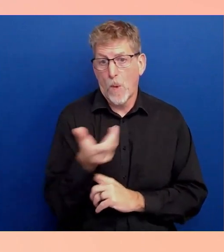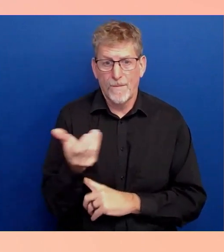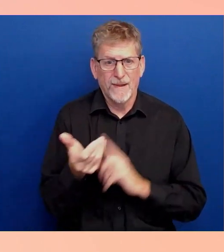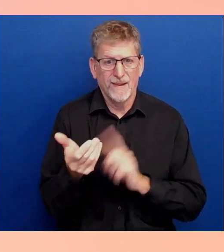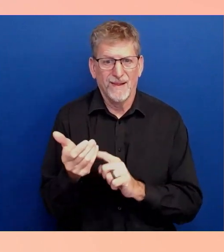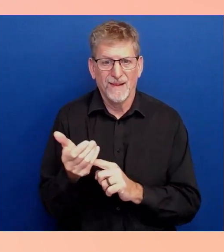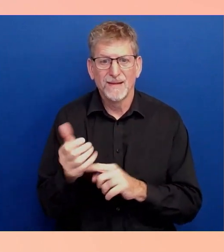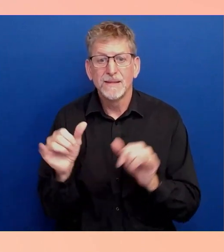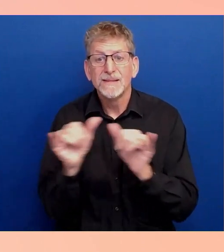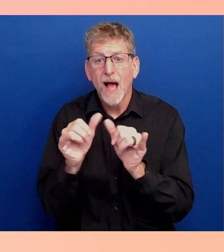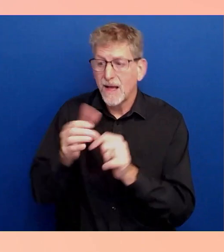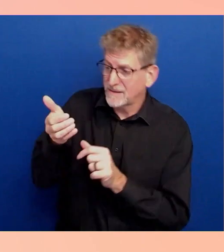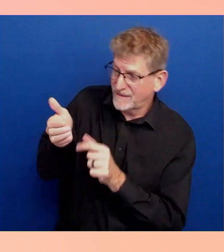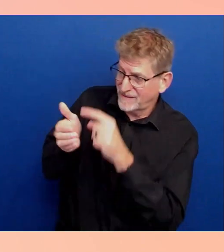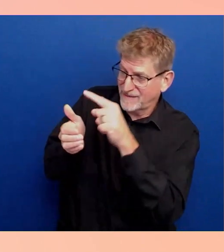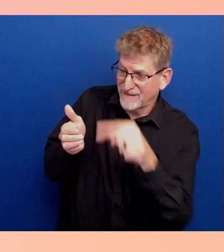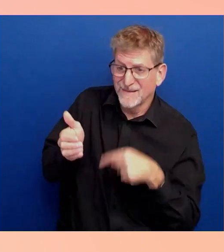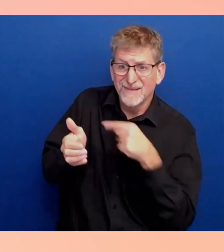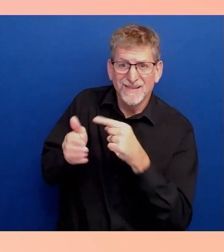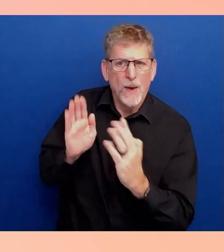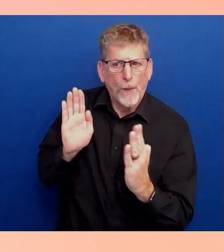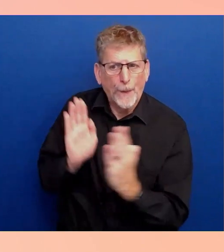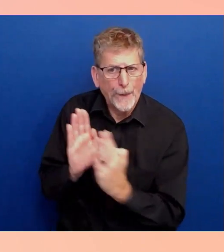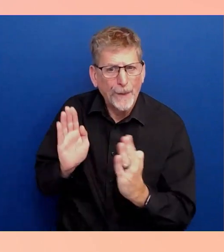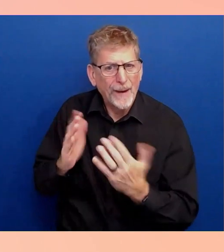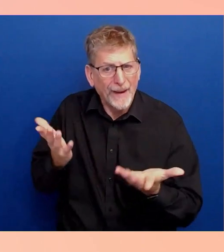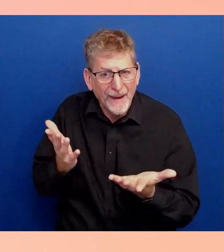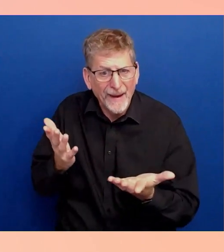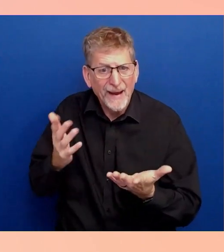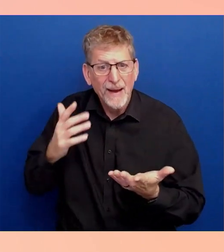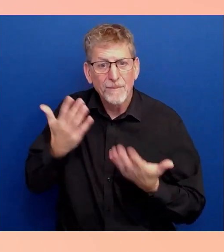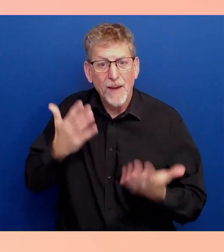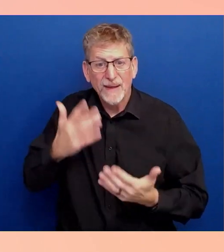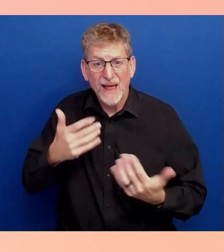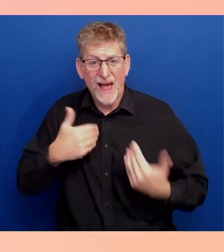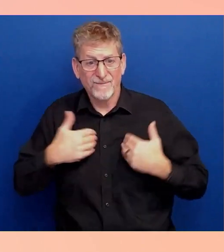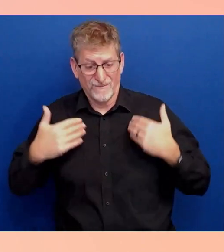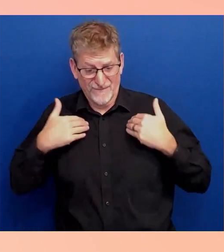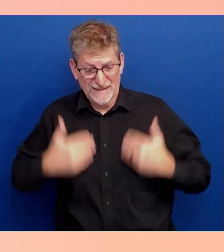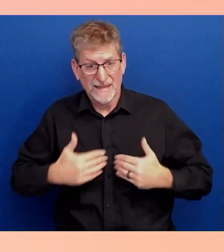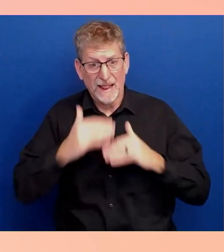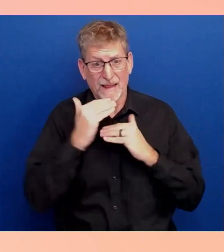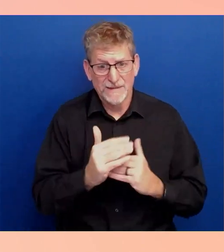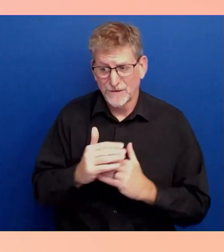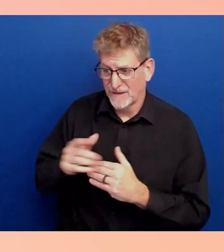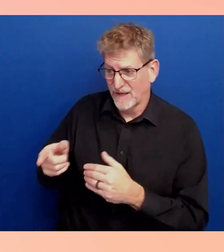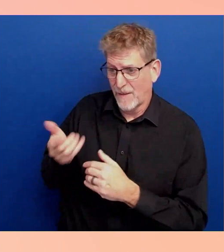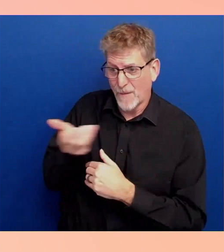especially if they have a physical limitation causing friction. We must step back and say to ourselves,